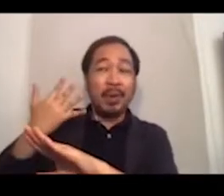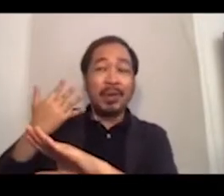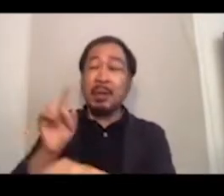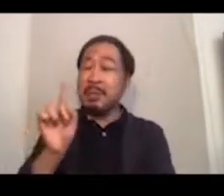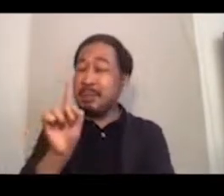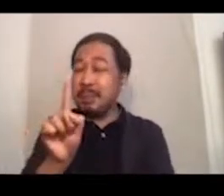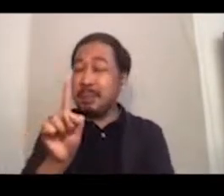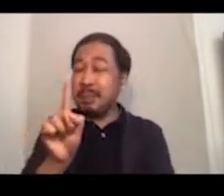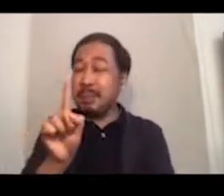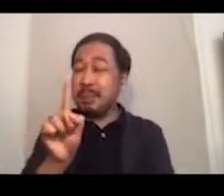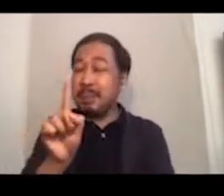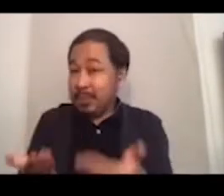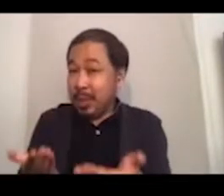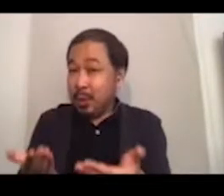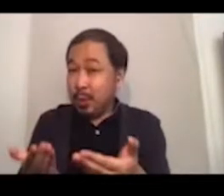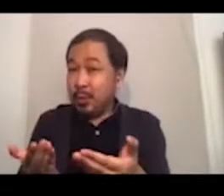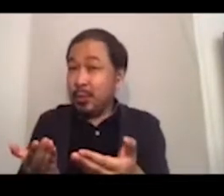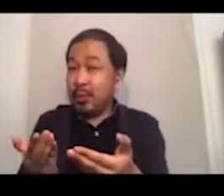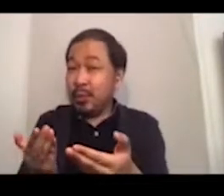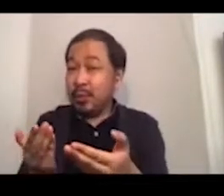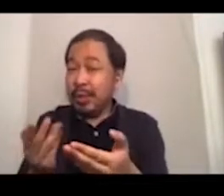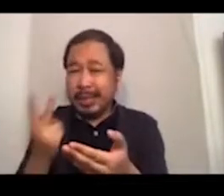The series of what we are witnessing, everything, in the most exaggerated manner,